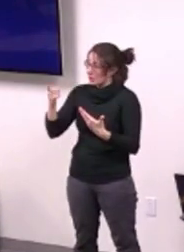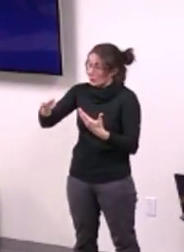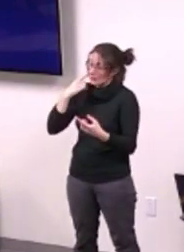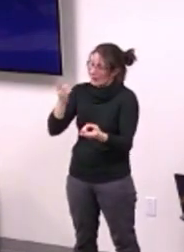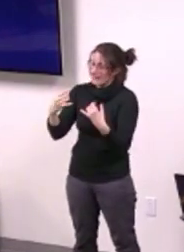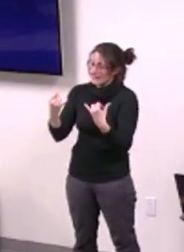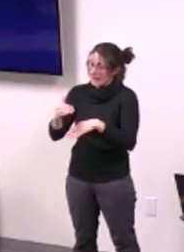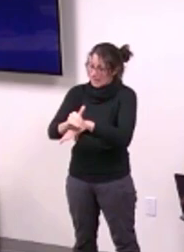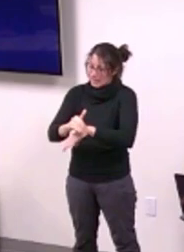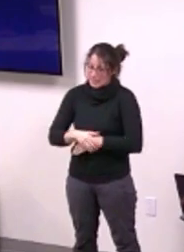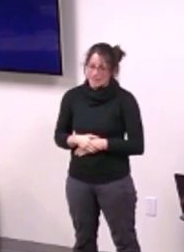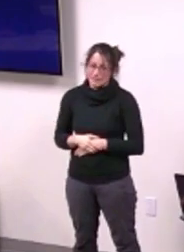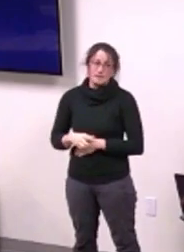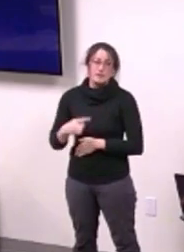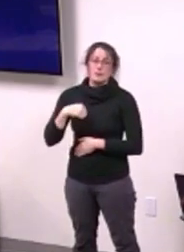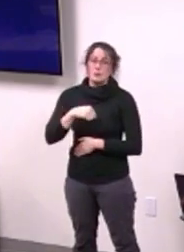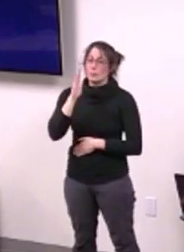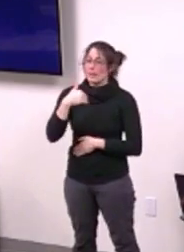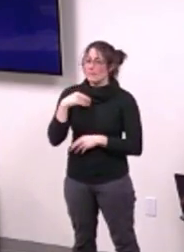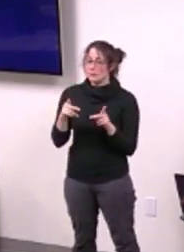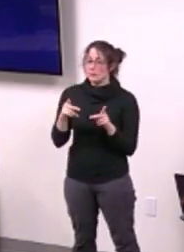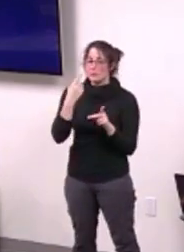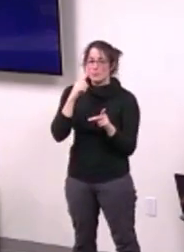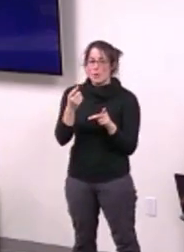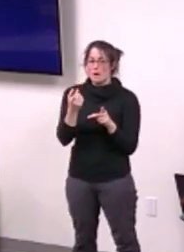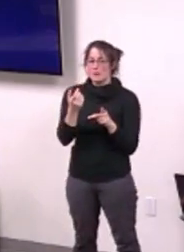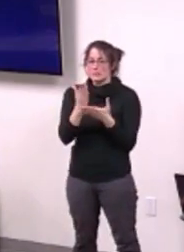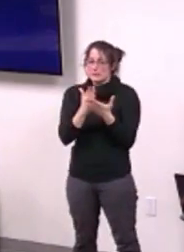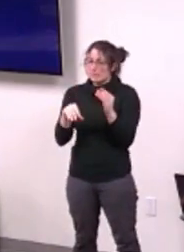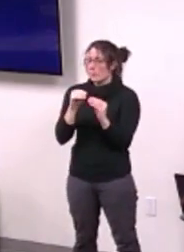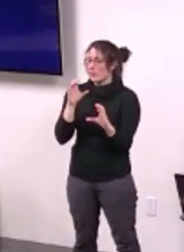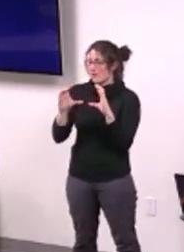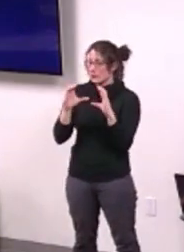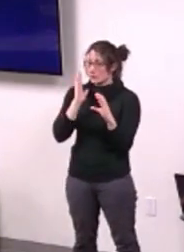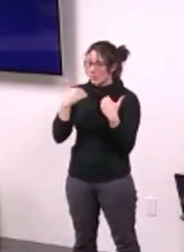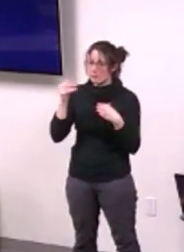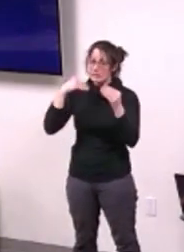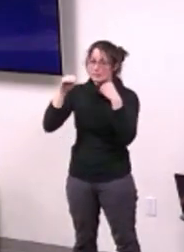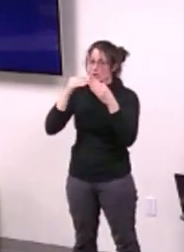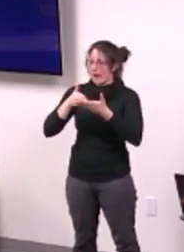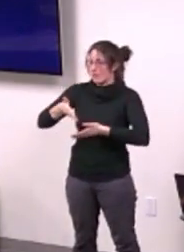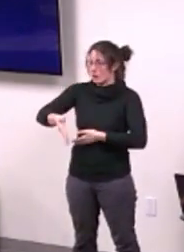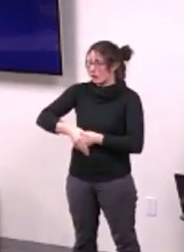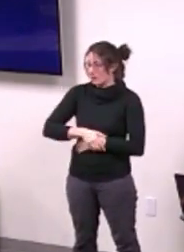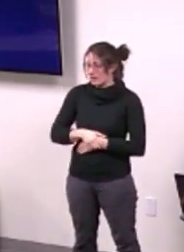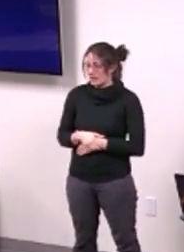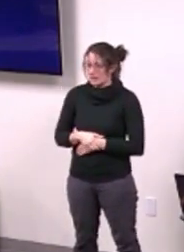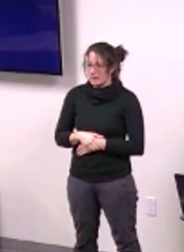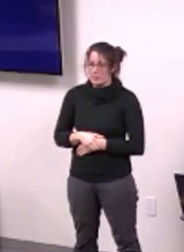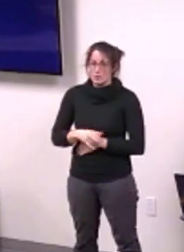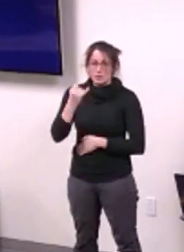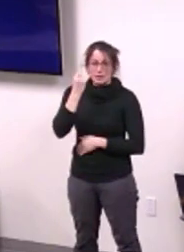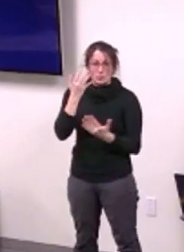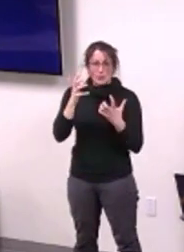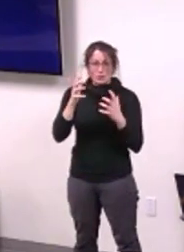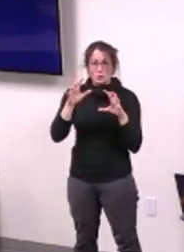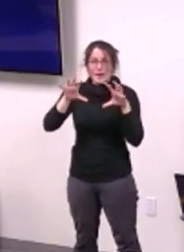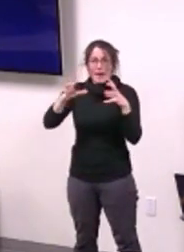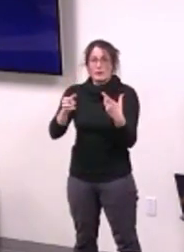We will have an opportunity for a little bit more conversation. There's going to be a reception afterwards. So if folks want to gather in the back, you can continue conversation.